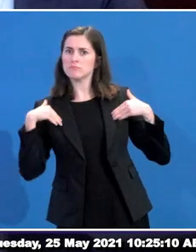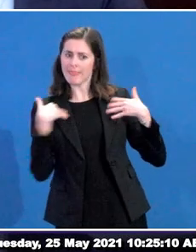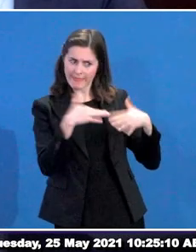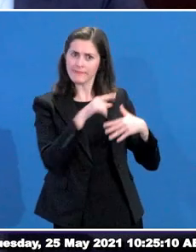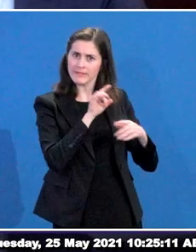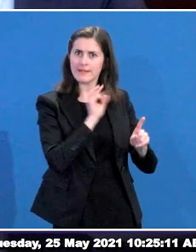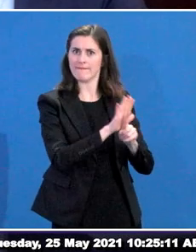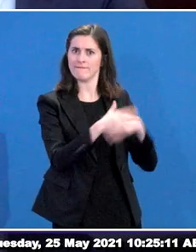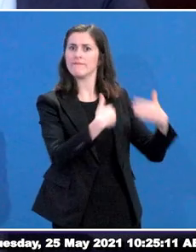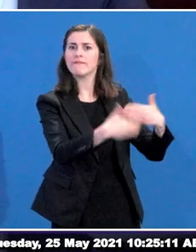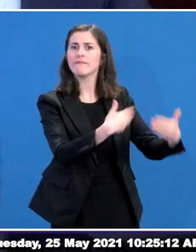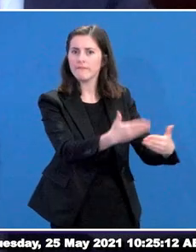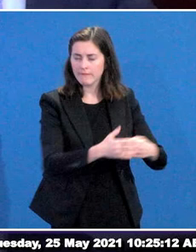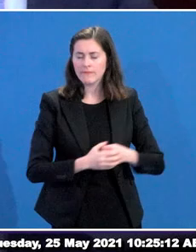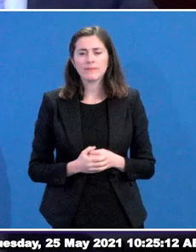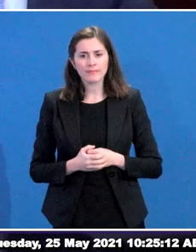Because I think I may have mentioned before,